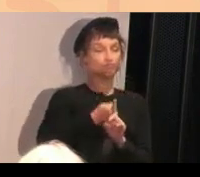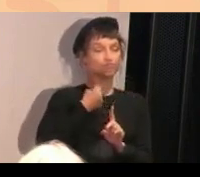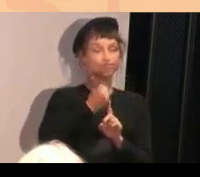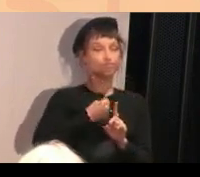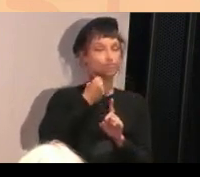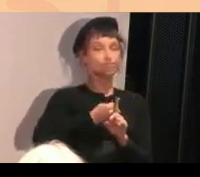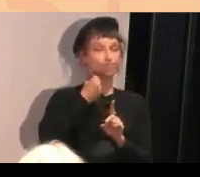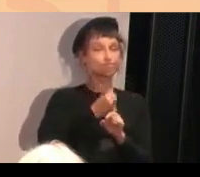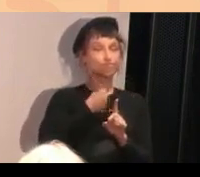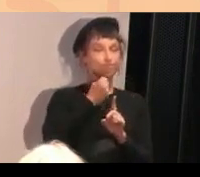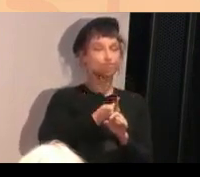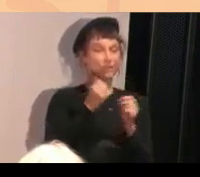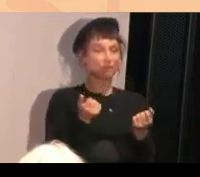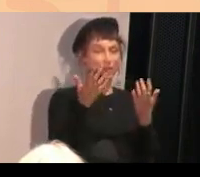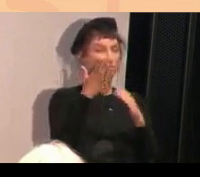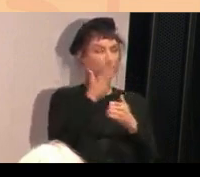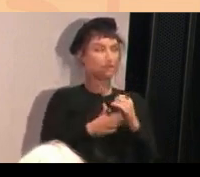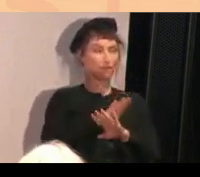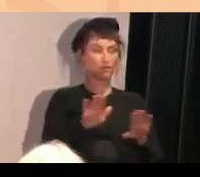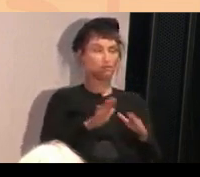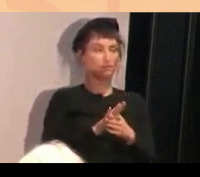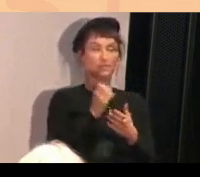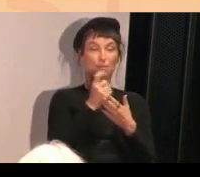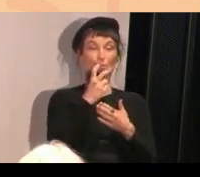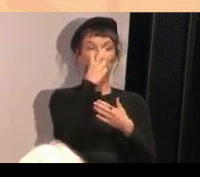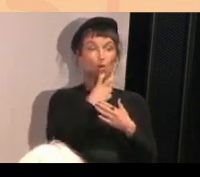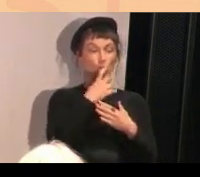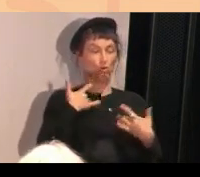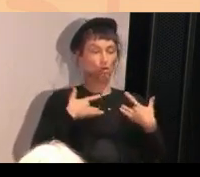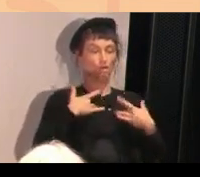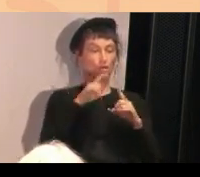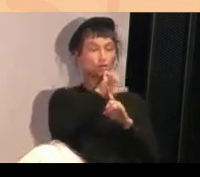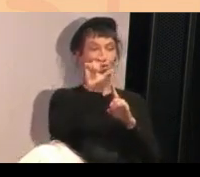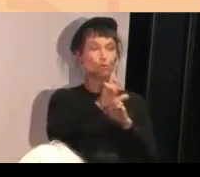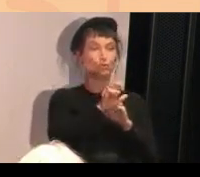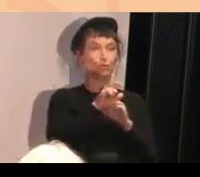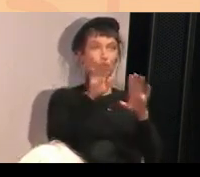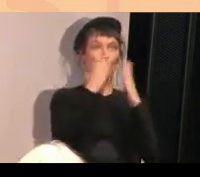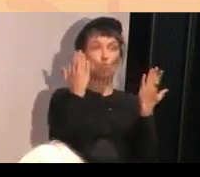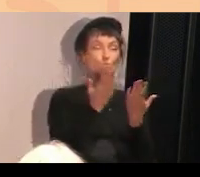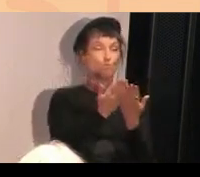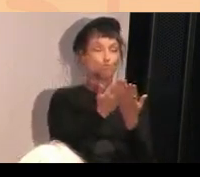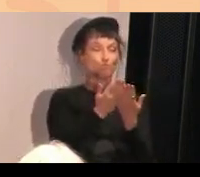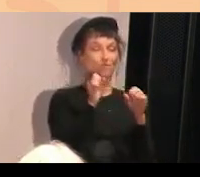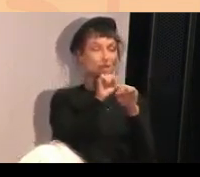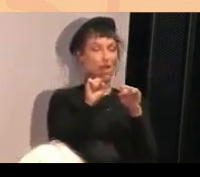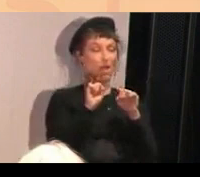the oldest living culture on the planet, gifting our becoming to others down the line